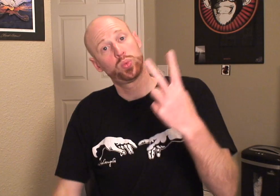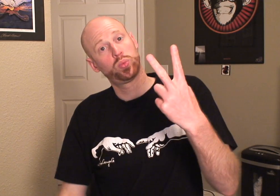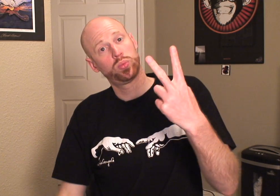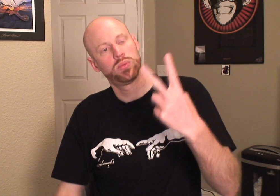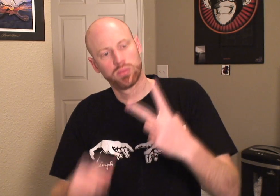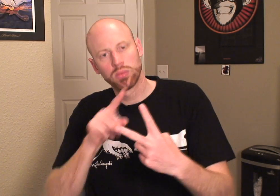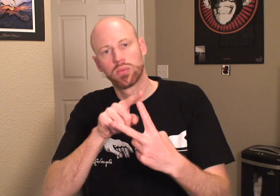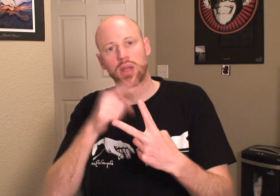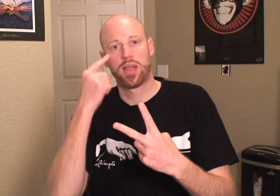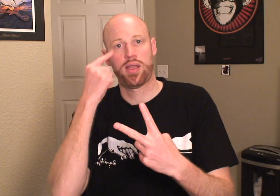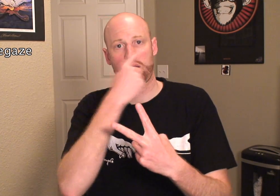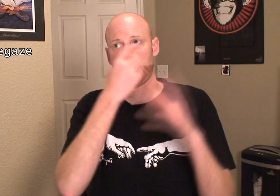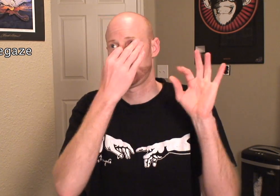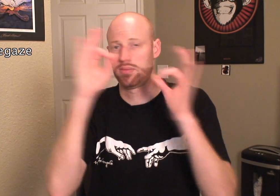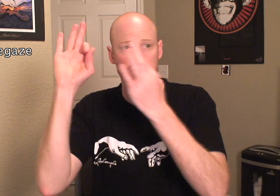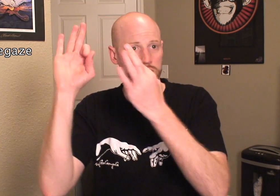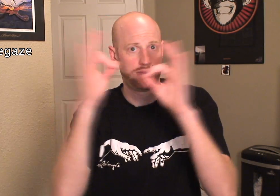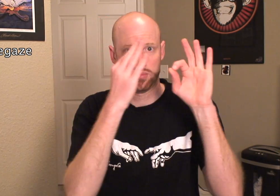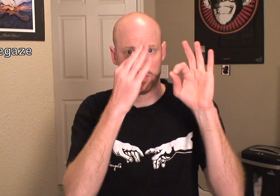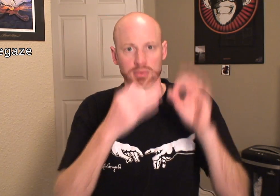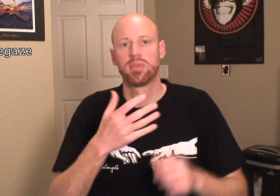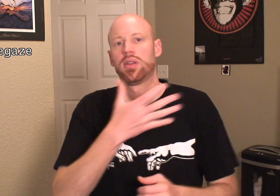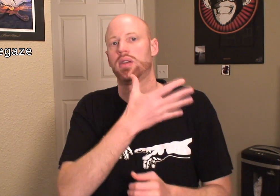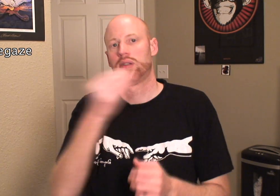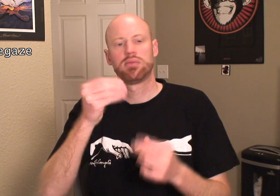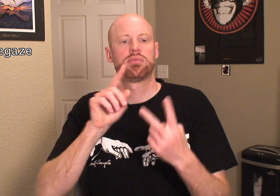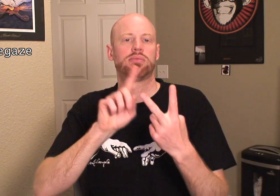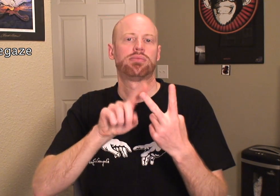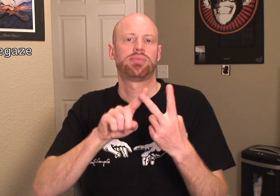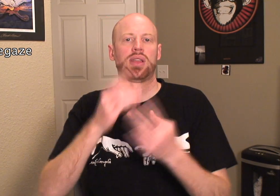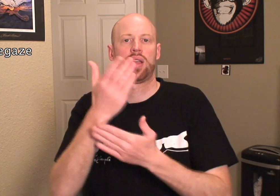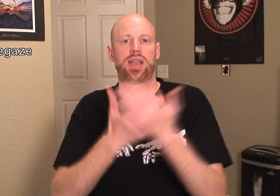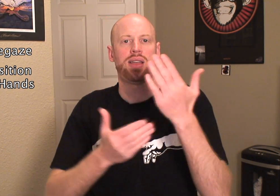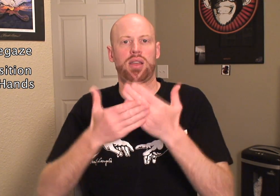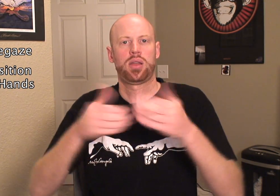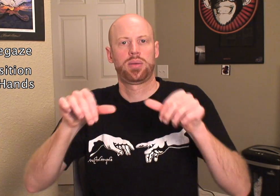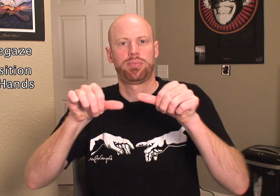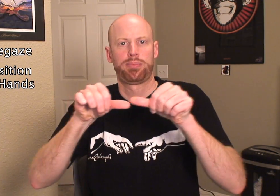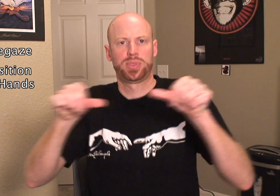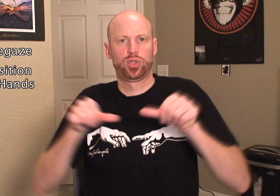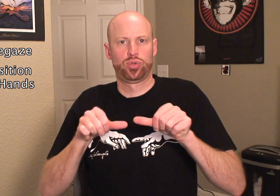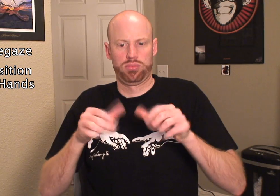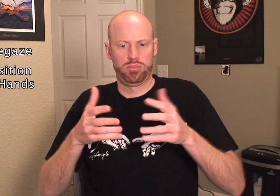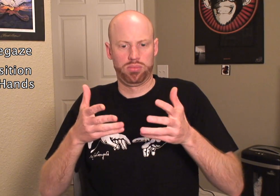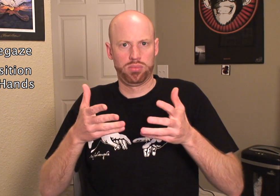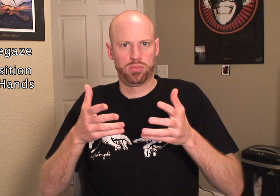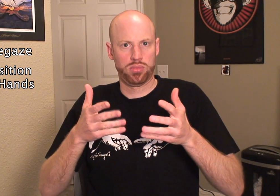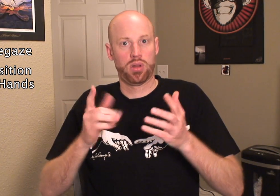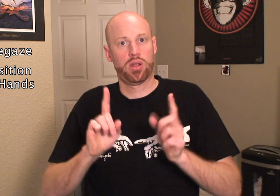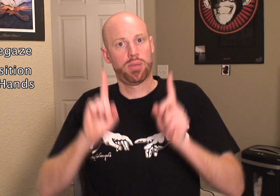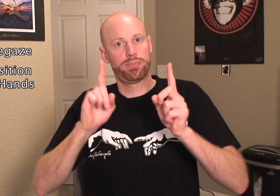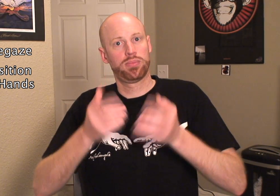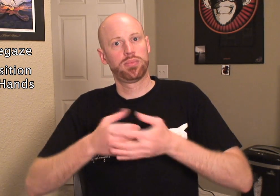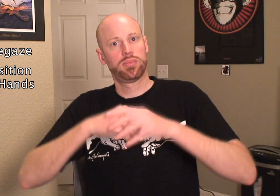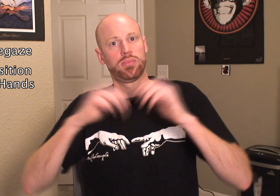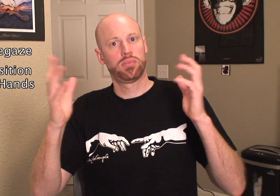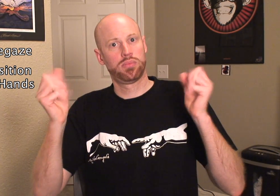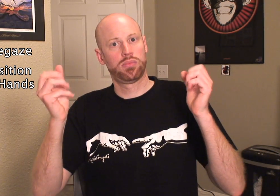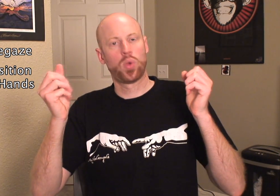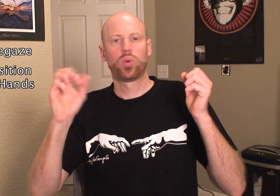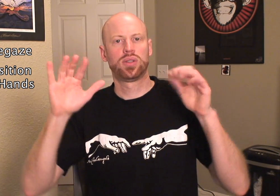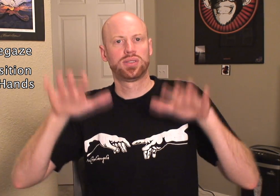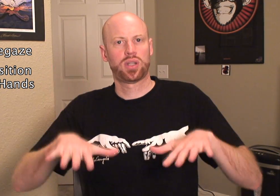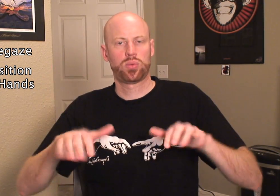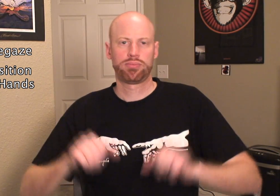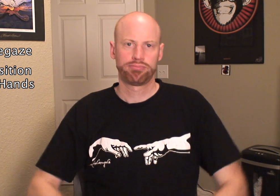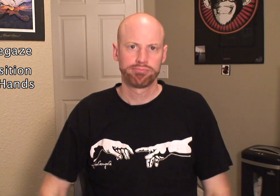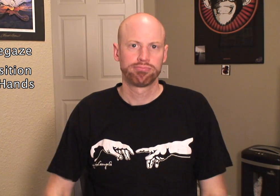Two such tools are eyegaze and position of hands.